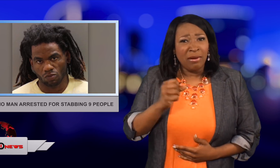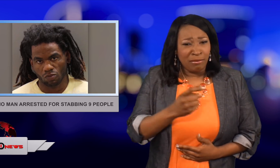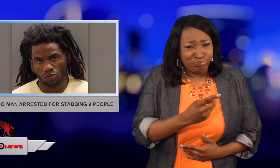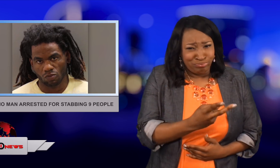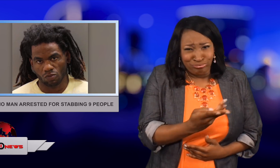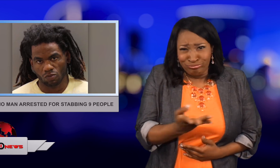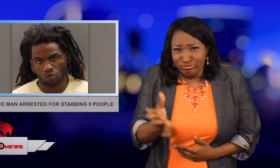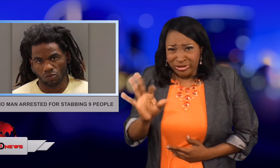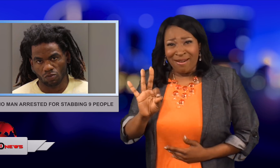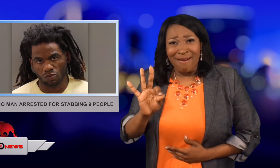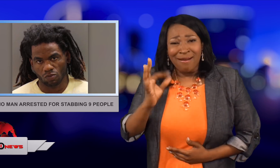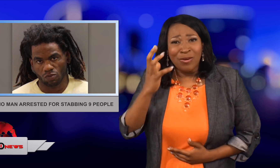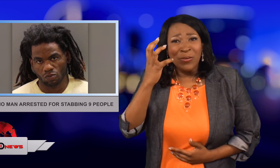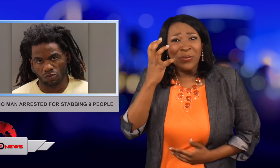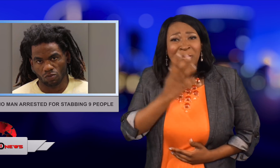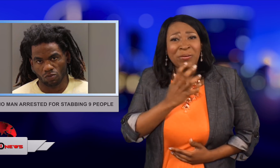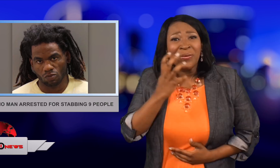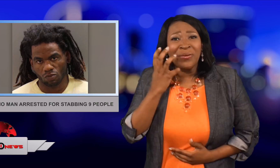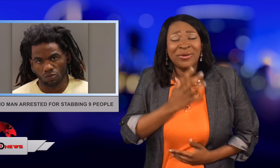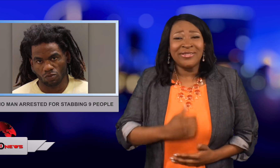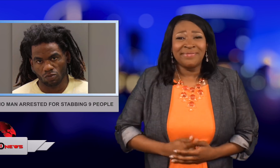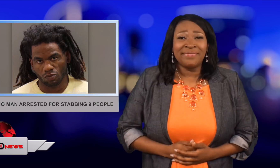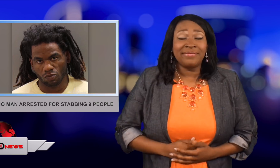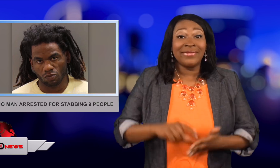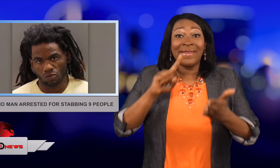this many victims in a single attack.